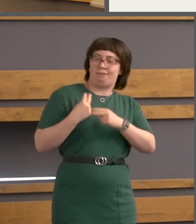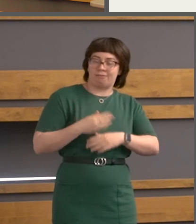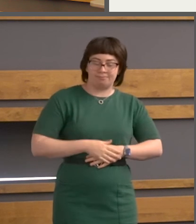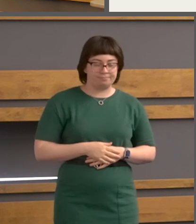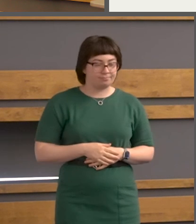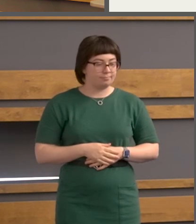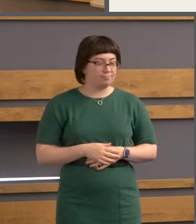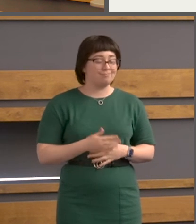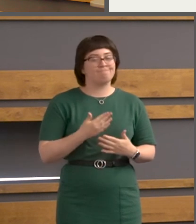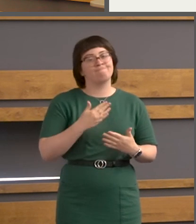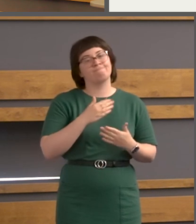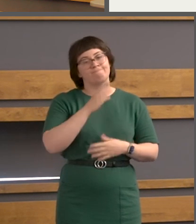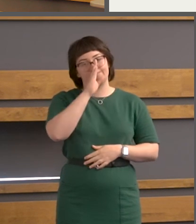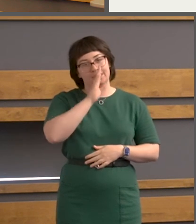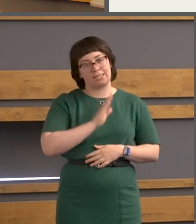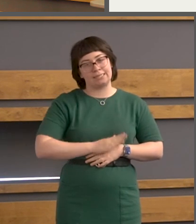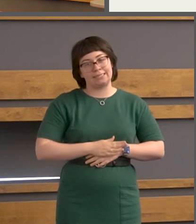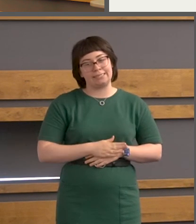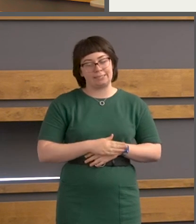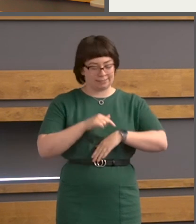So sadly, I think we've run out of time.